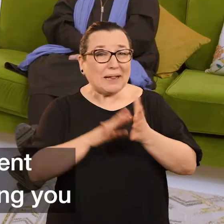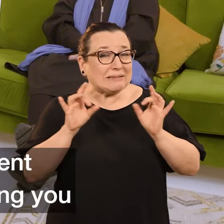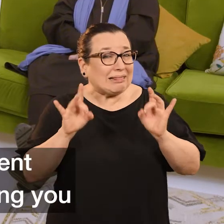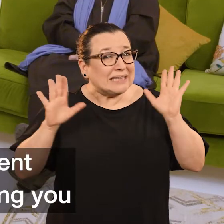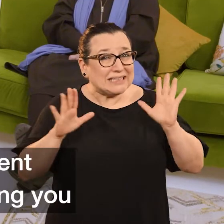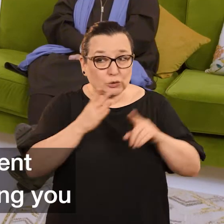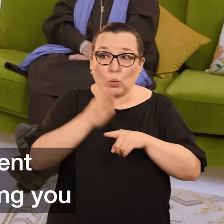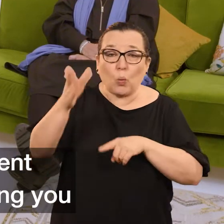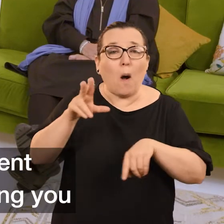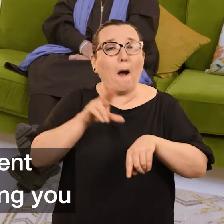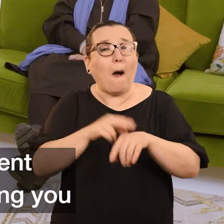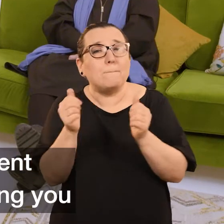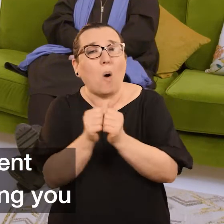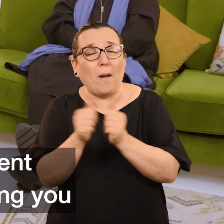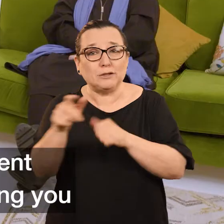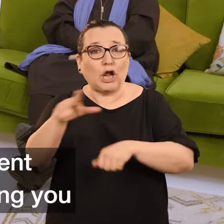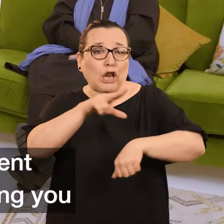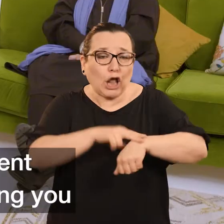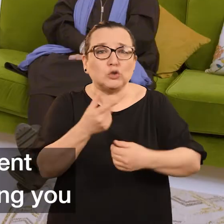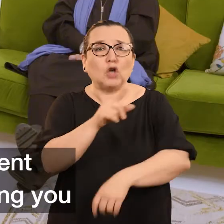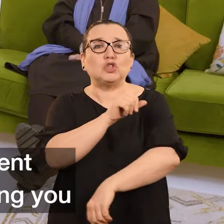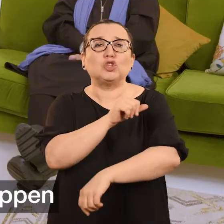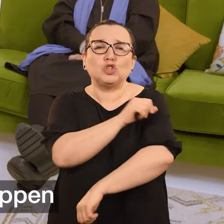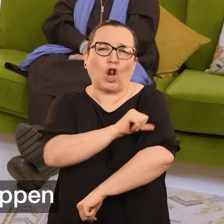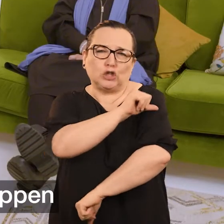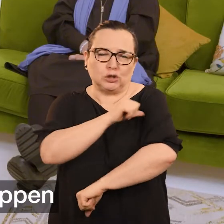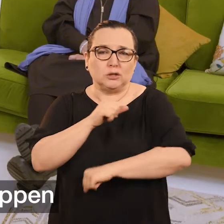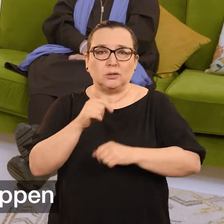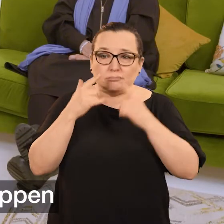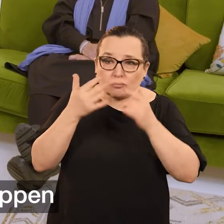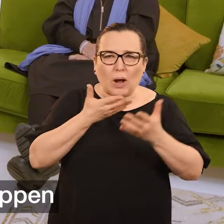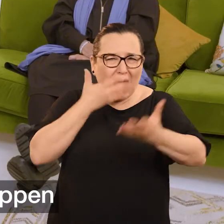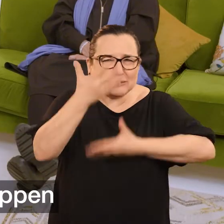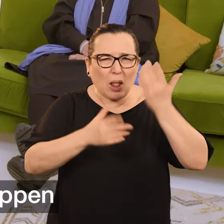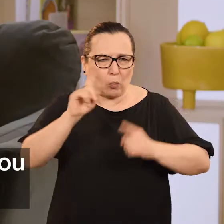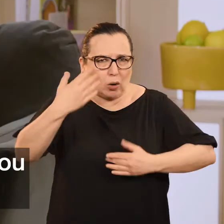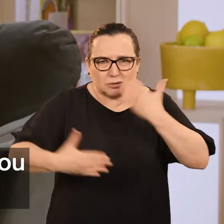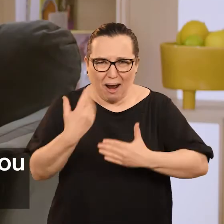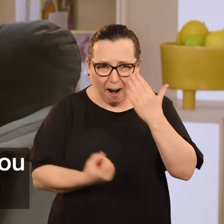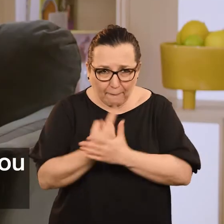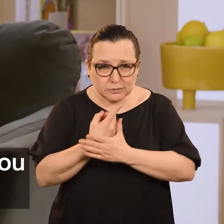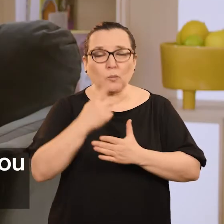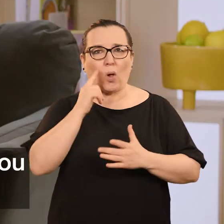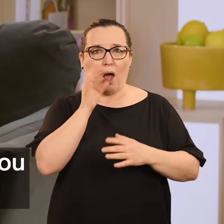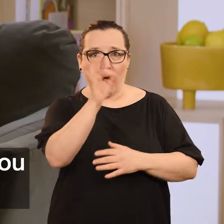When you go into the appointment the nurse or the doctor that is seeing you should explain what's going to happen and then they're going to ask you to undress